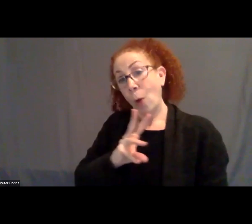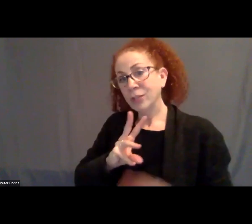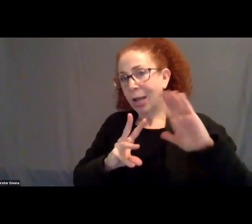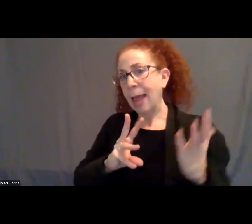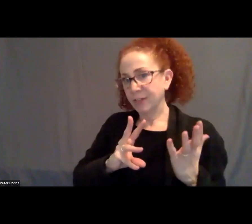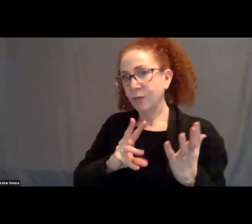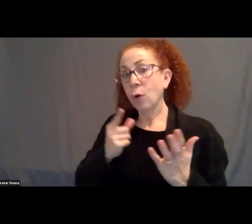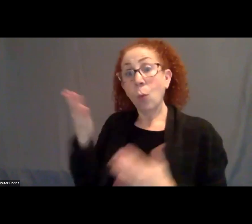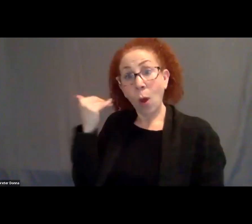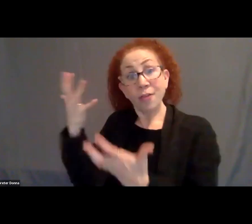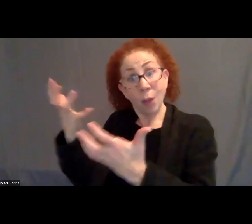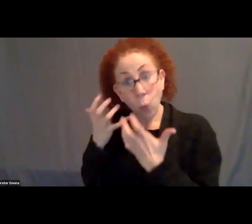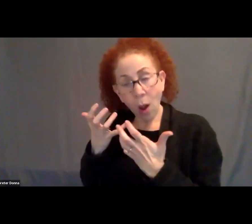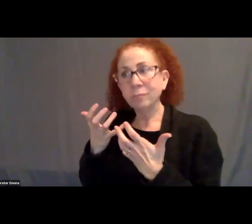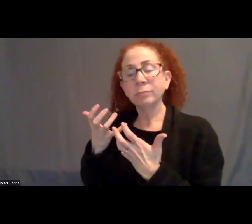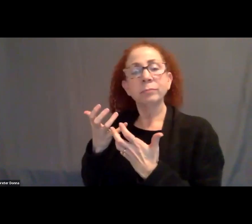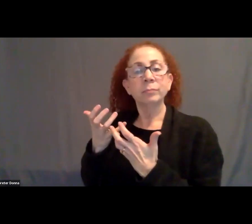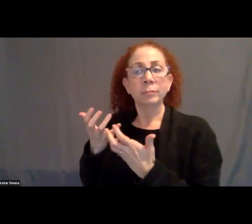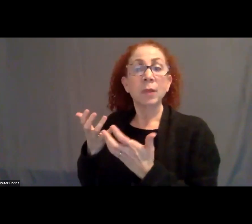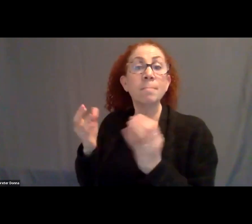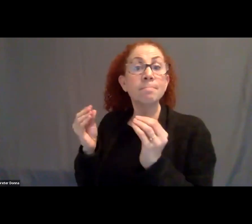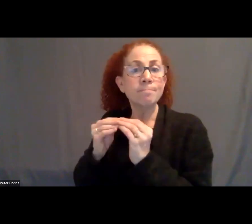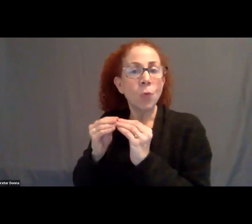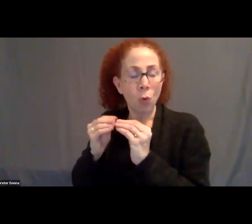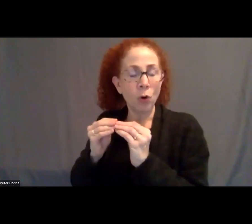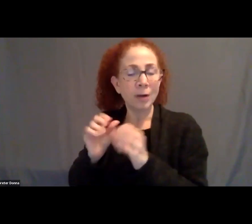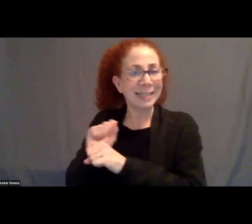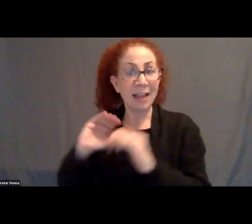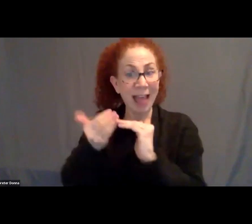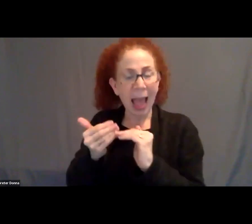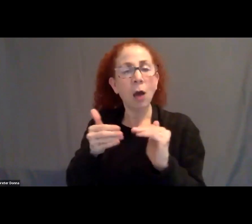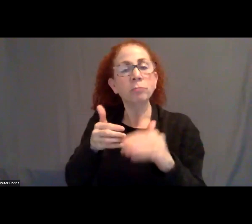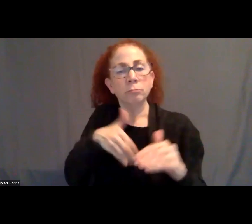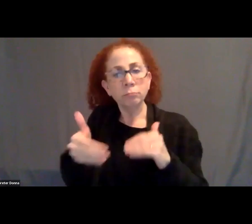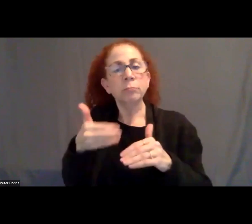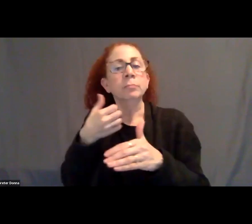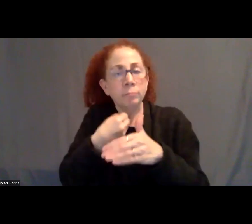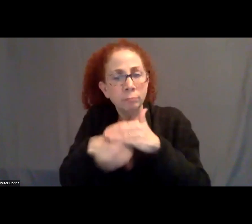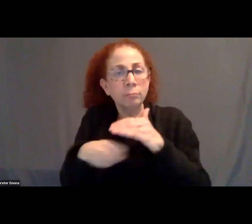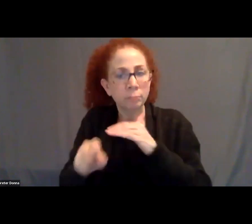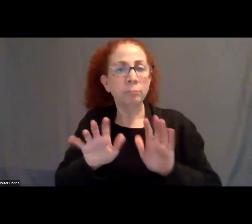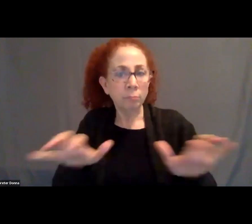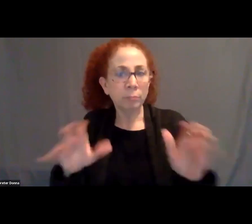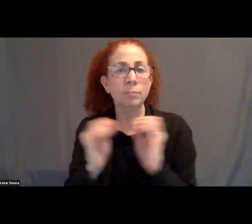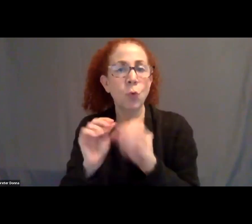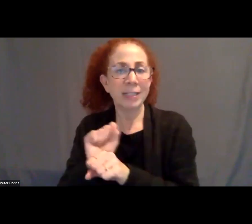hoped to replenish their enslaved labor pools by means of sexual reproduction.